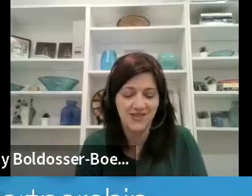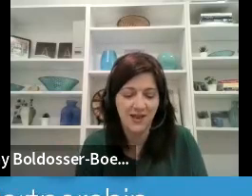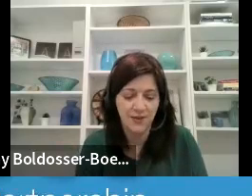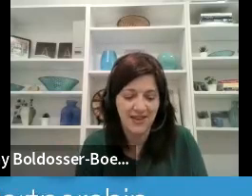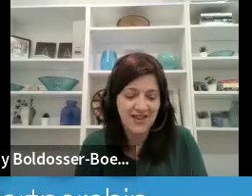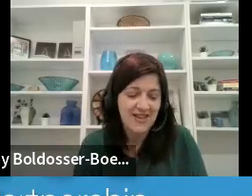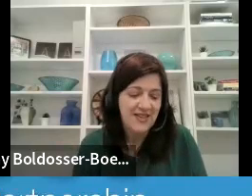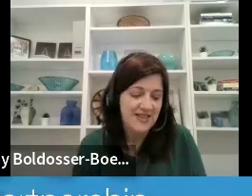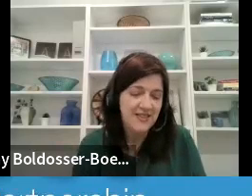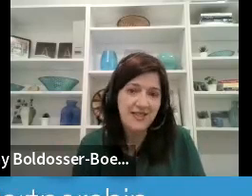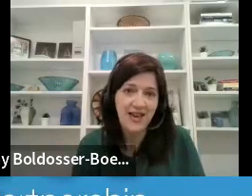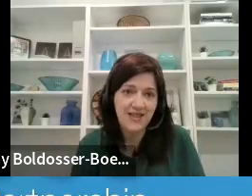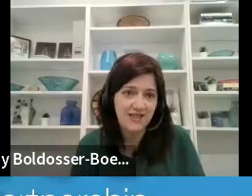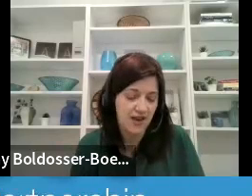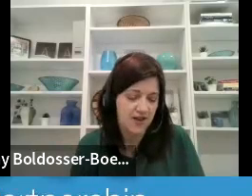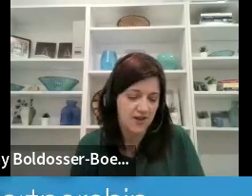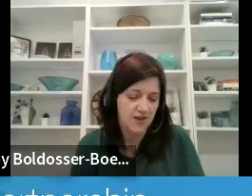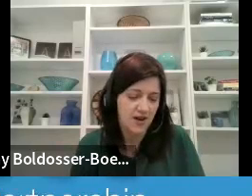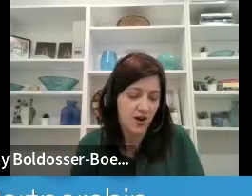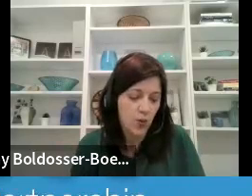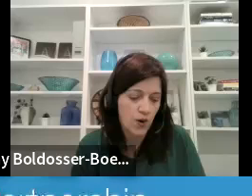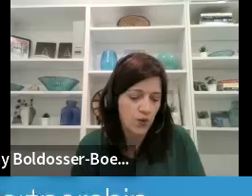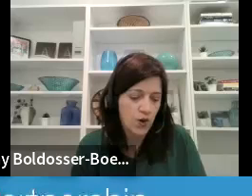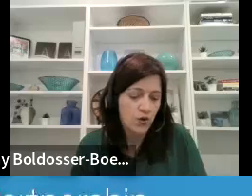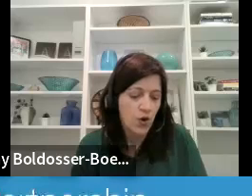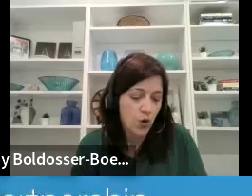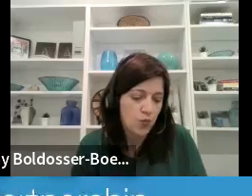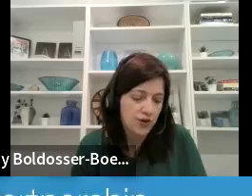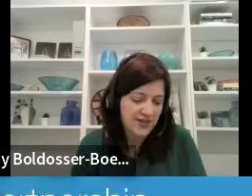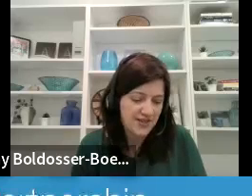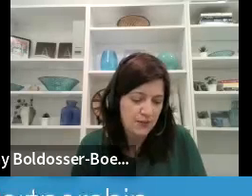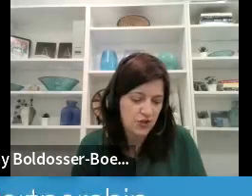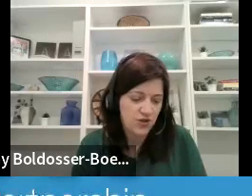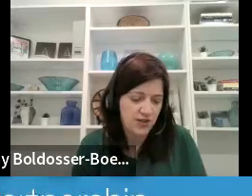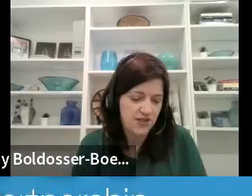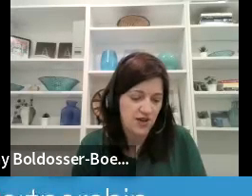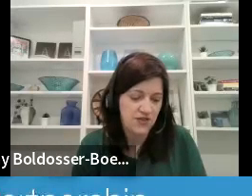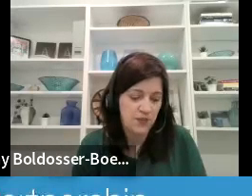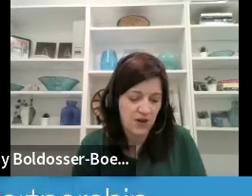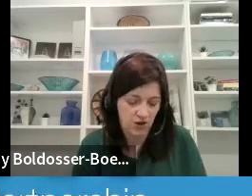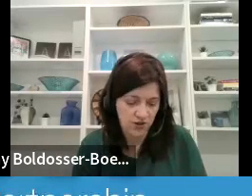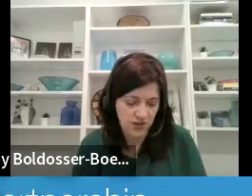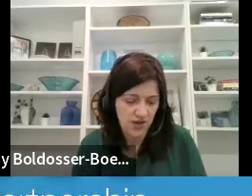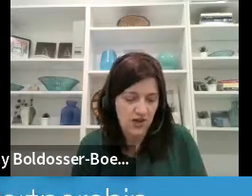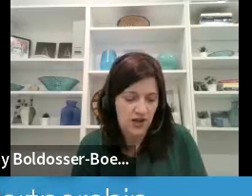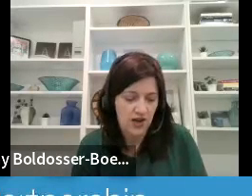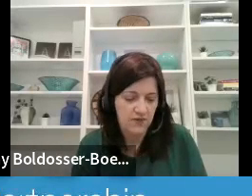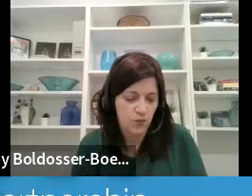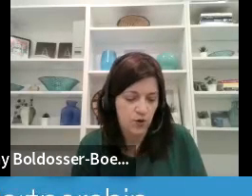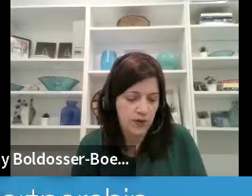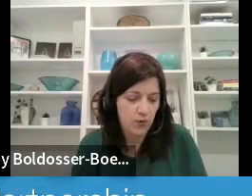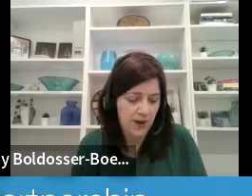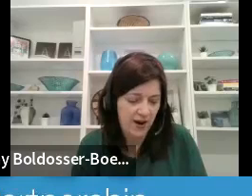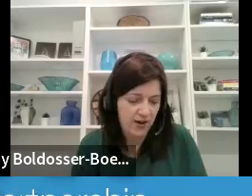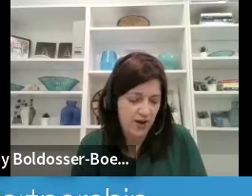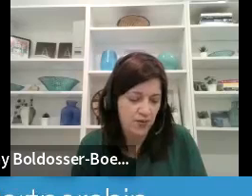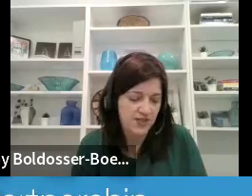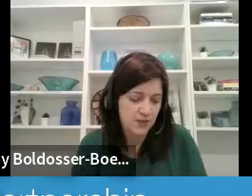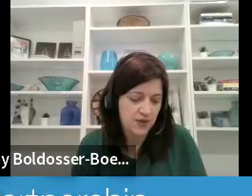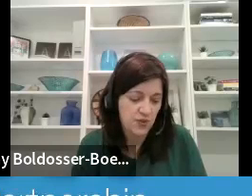Assembly indicates, and I quote, no preestablished list of speakers will be prepared, and participants